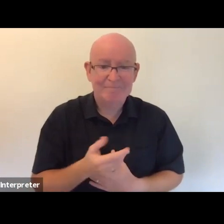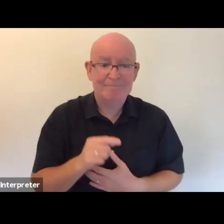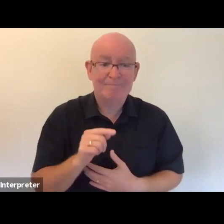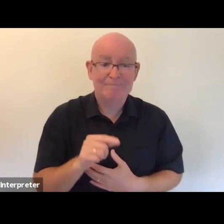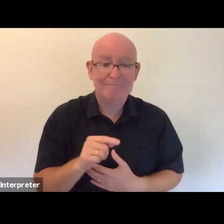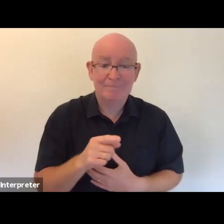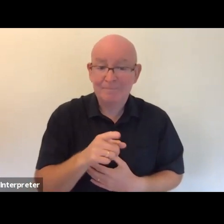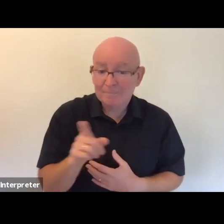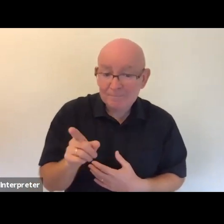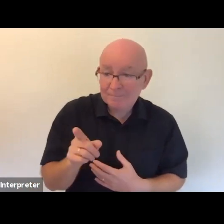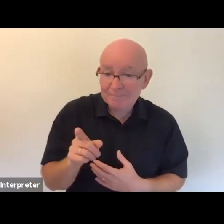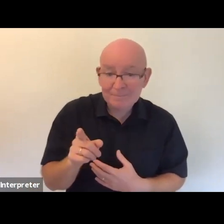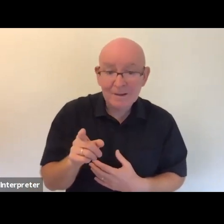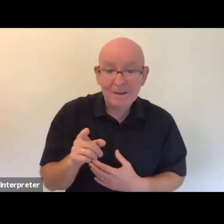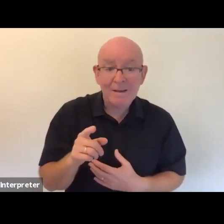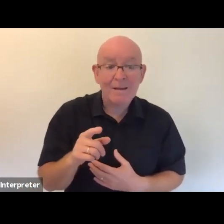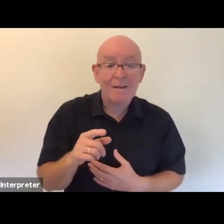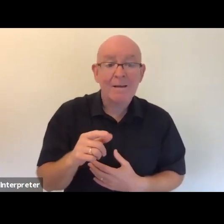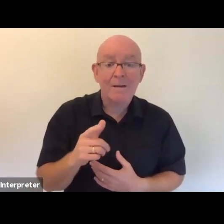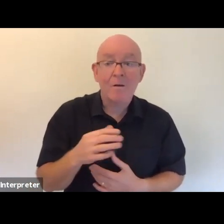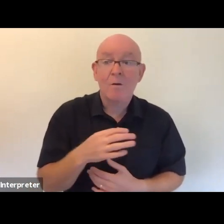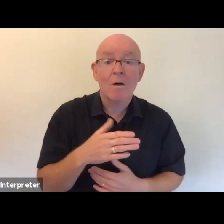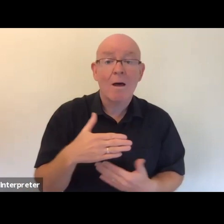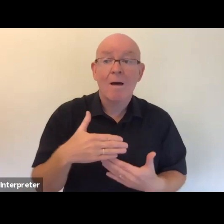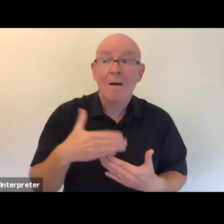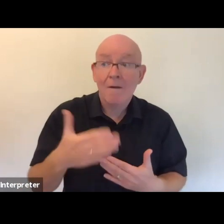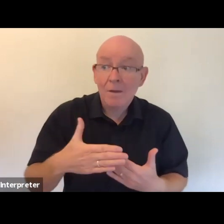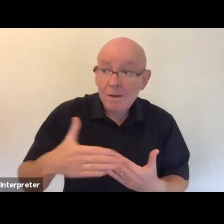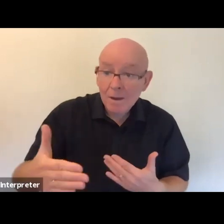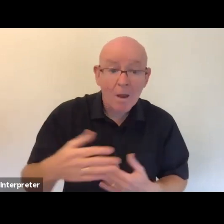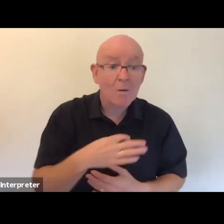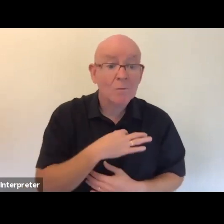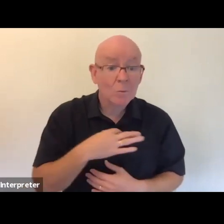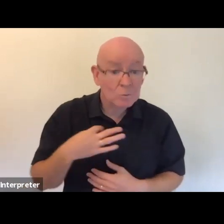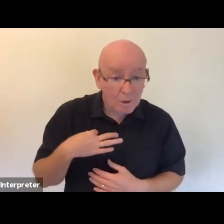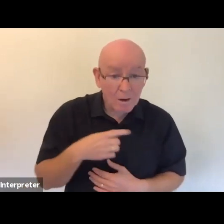the doctor already identify that this person is eligible in the grade three and four,